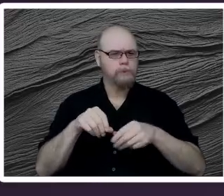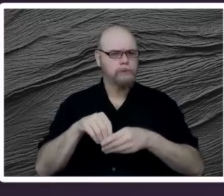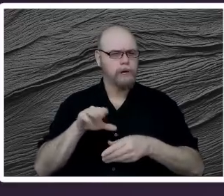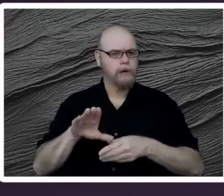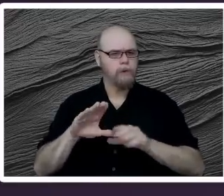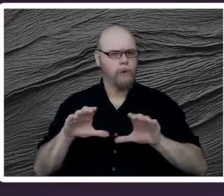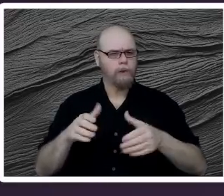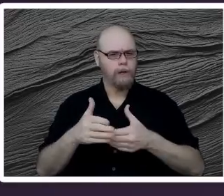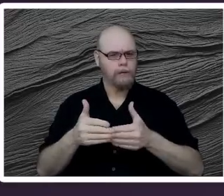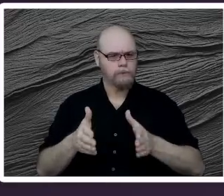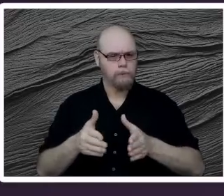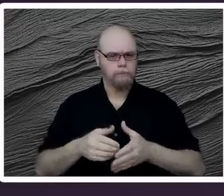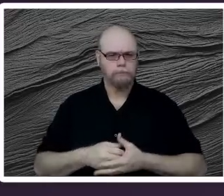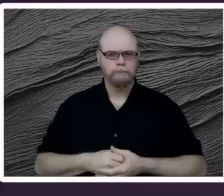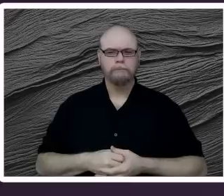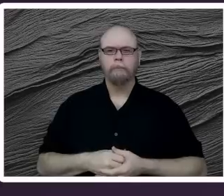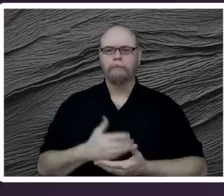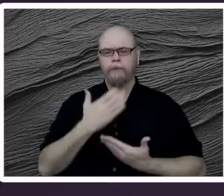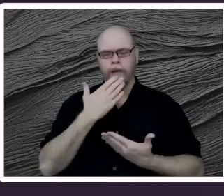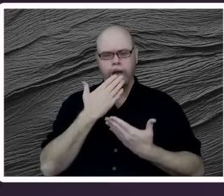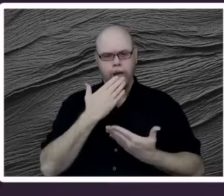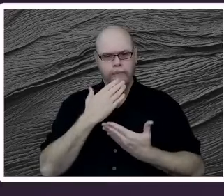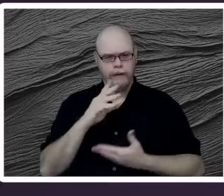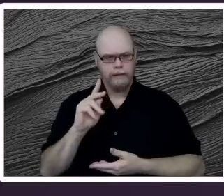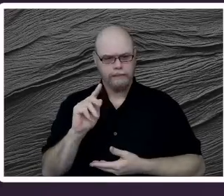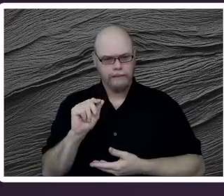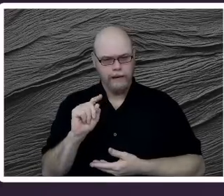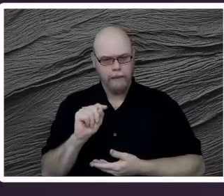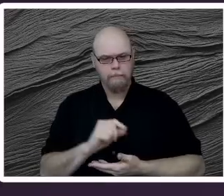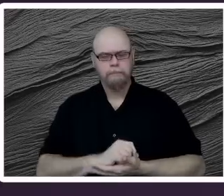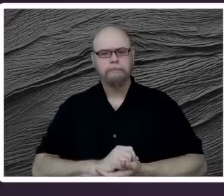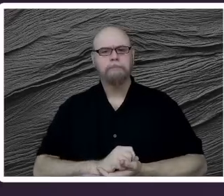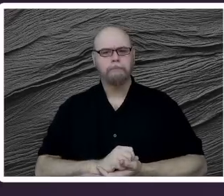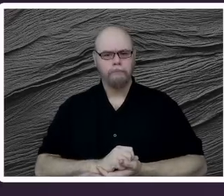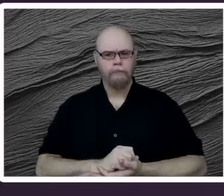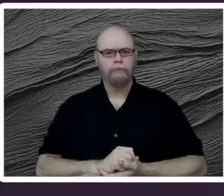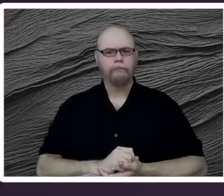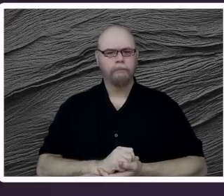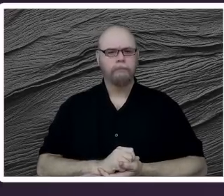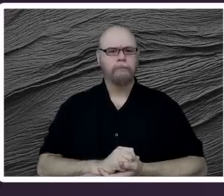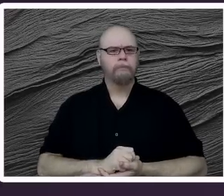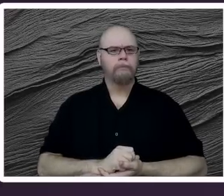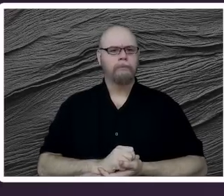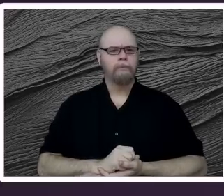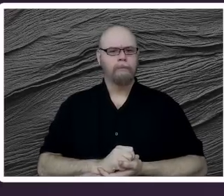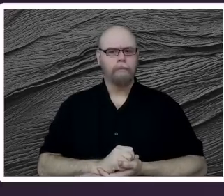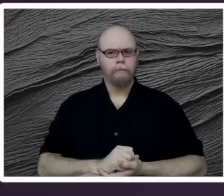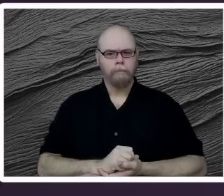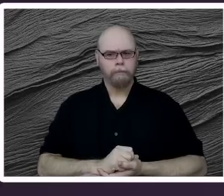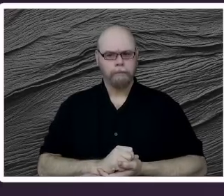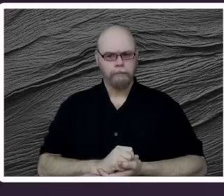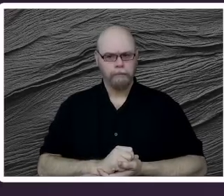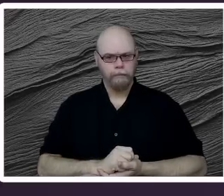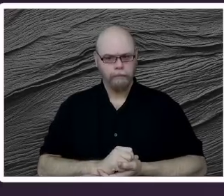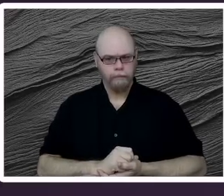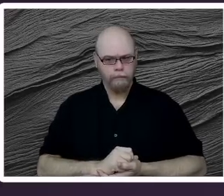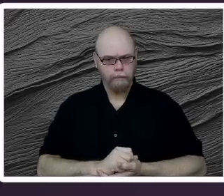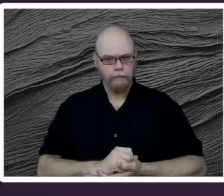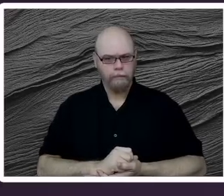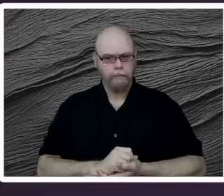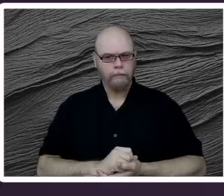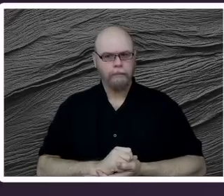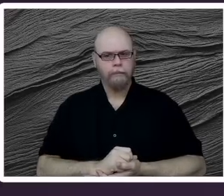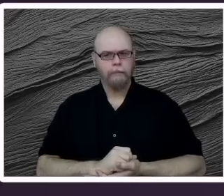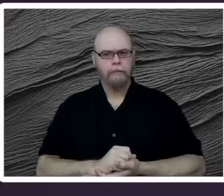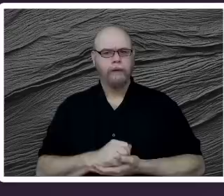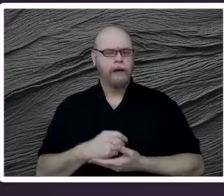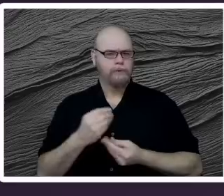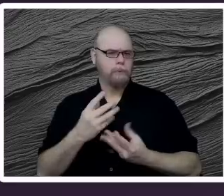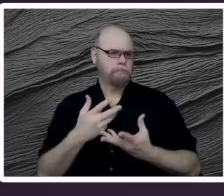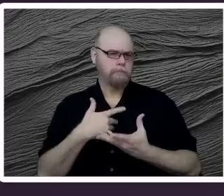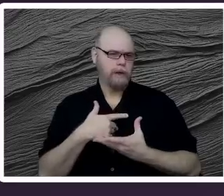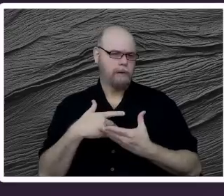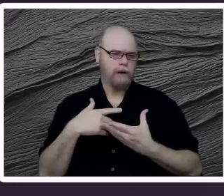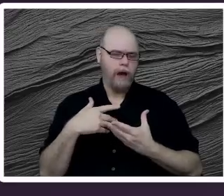Thank you, Kat. I want to start by sharing that I have 20 years' experience in the classroom and